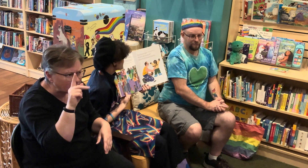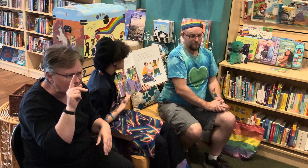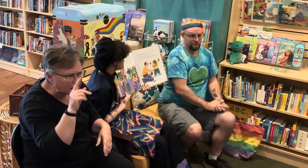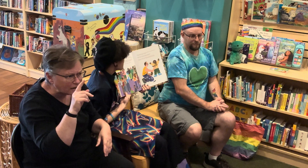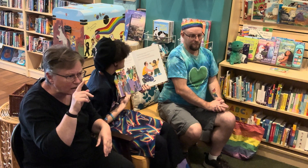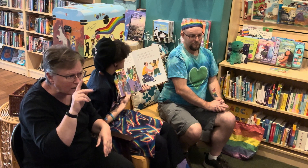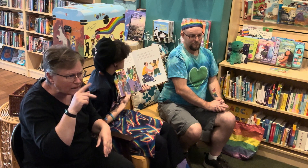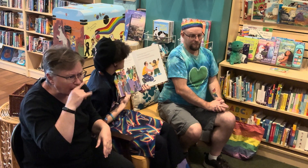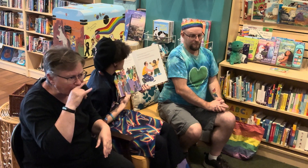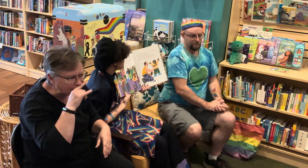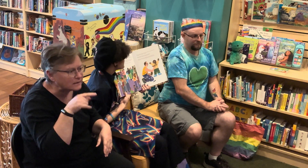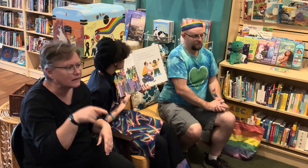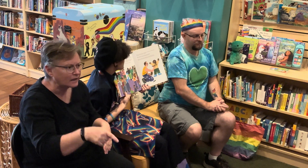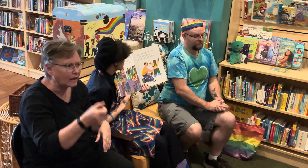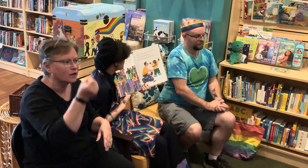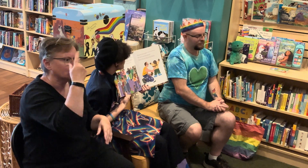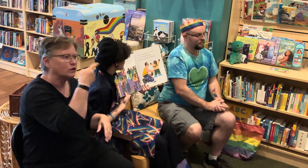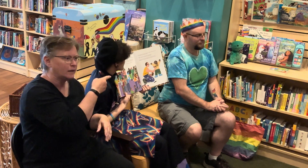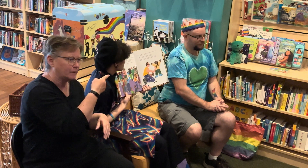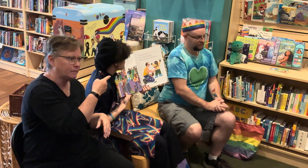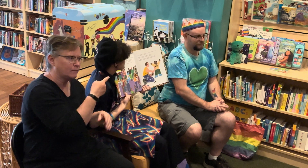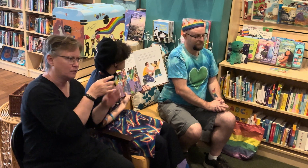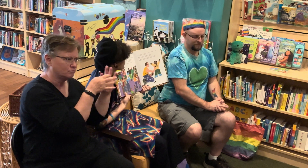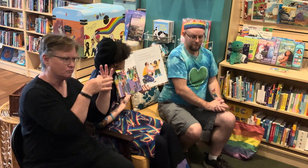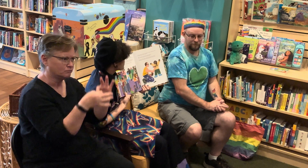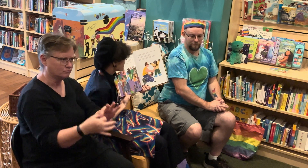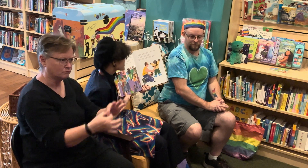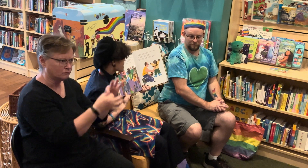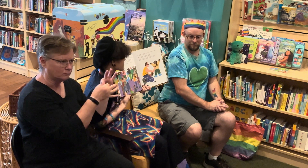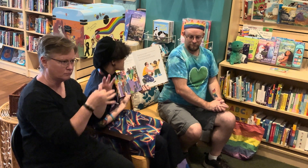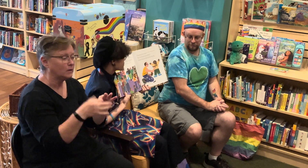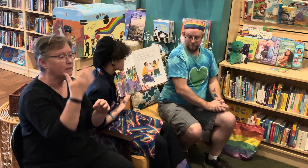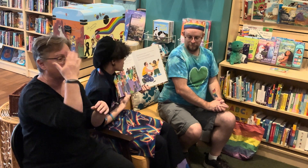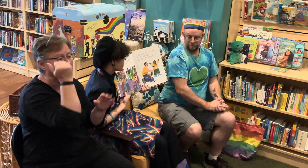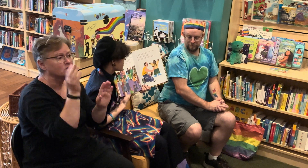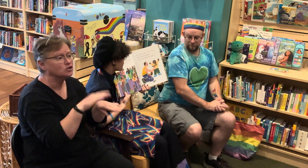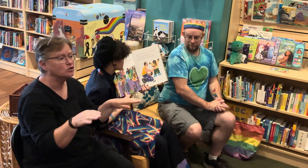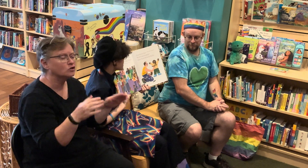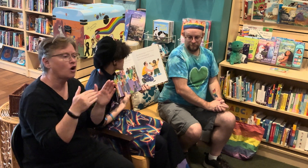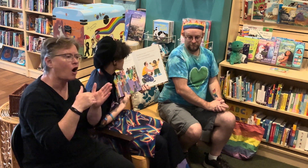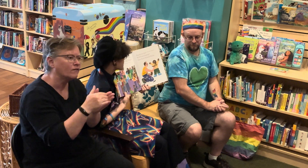There was an unspoken bond between them. And since children often asked him to draw on their t-shirts,